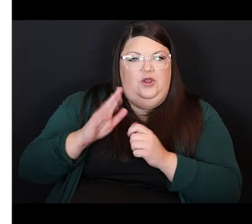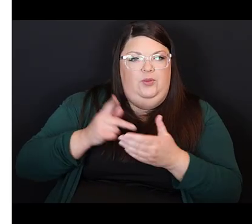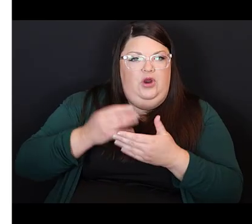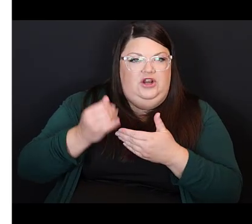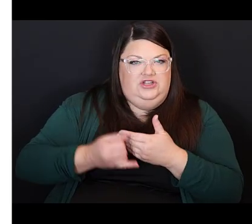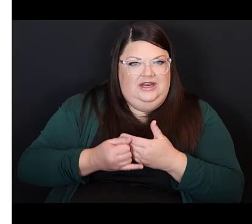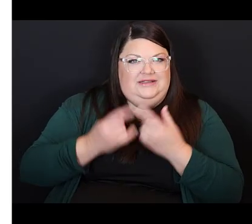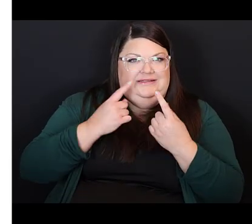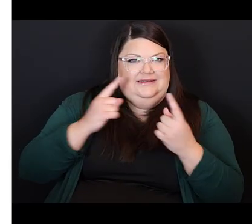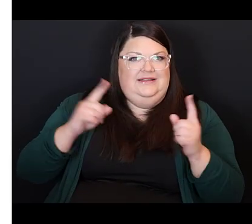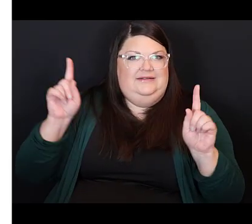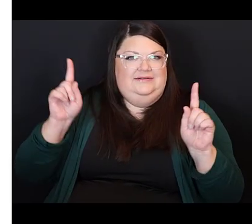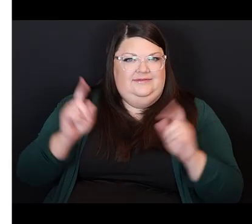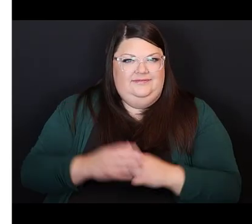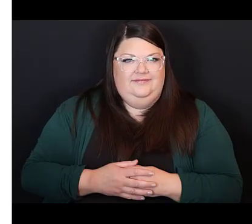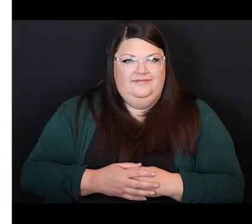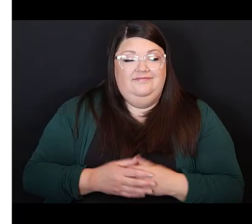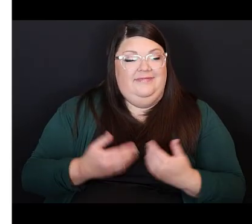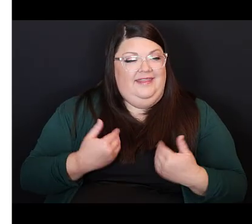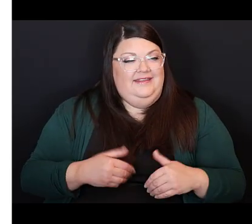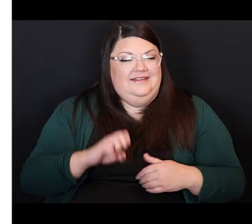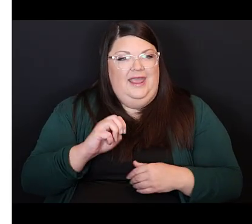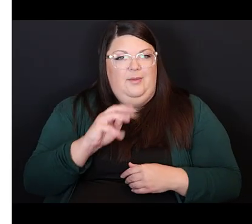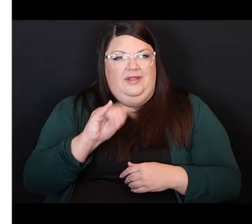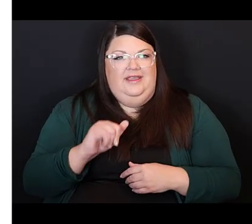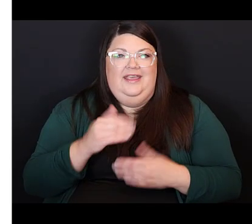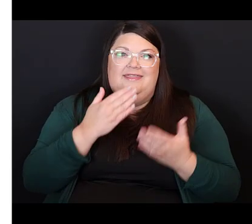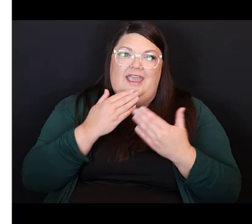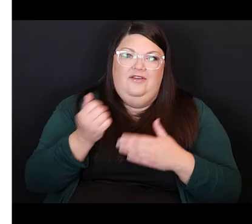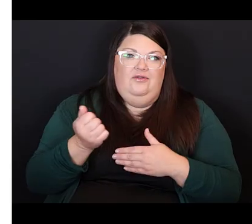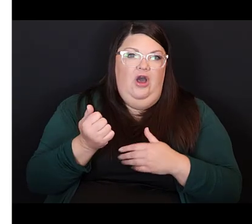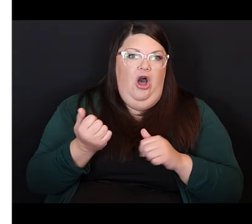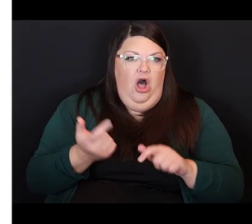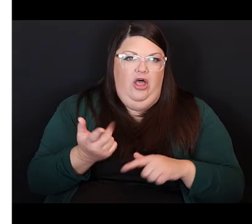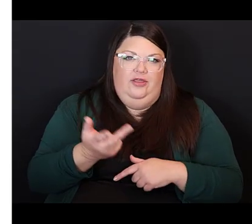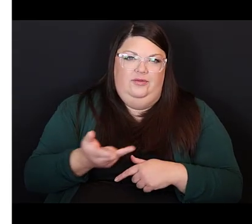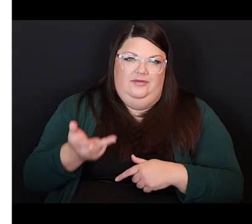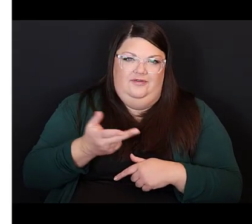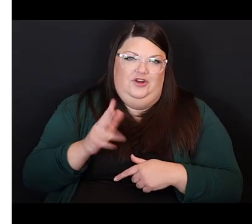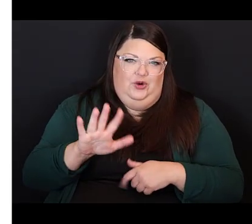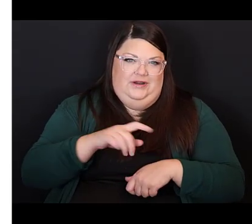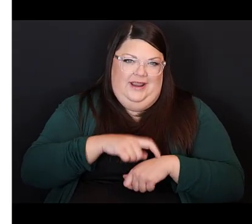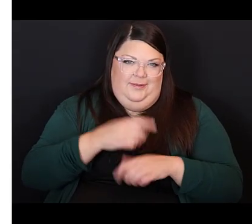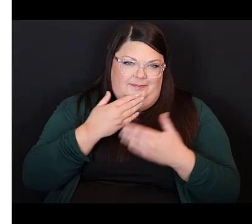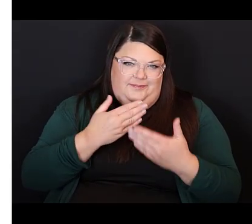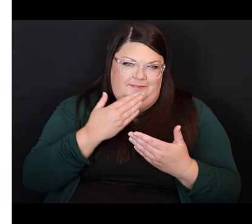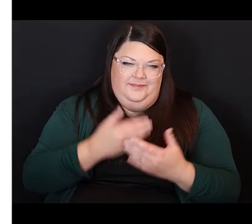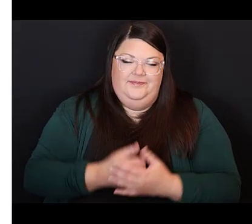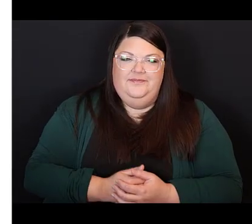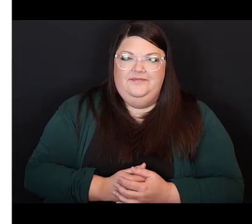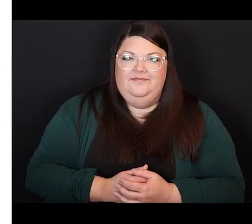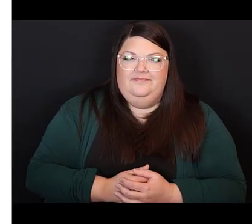[Emily] This is Emily. I want to thank you all so much for your time.